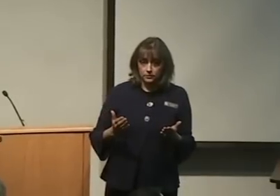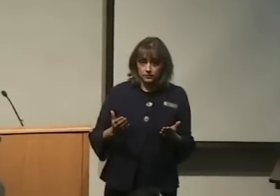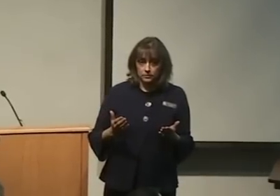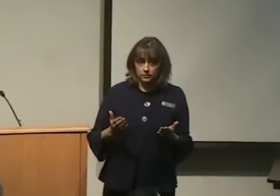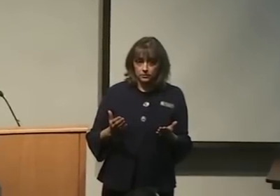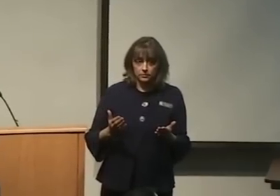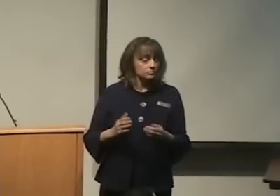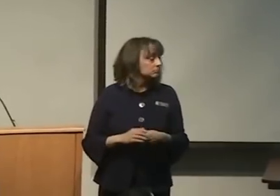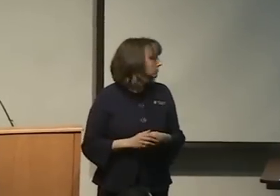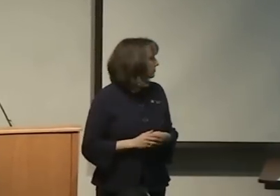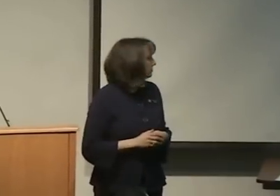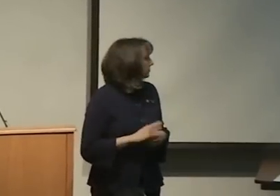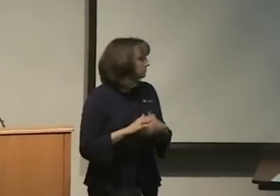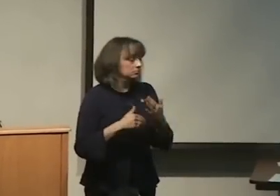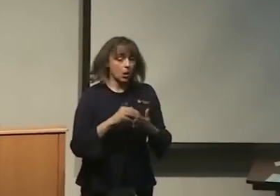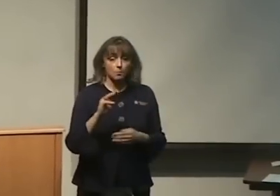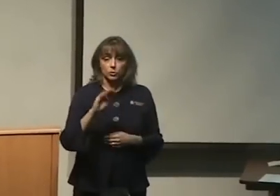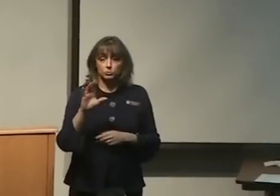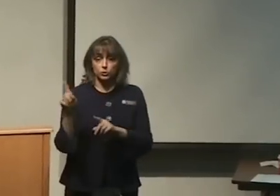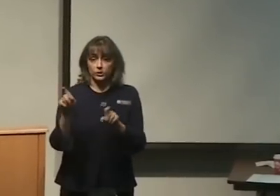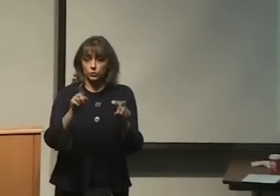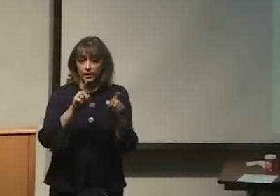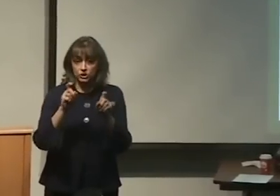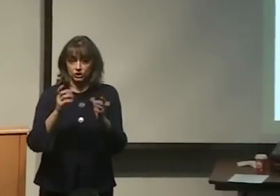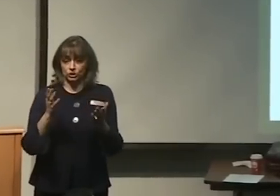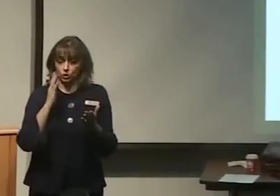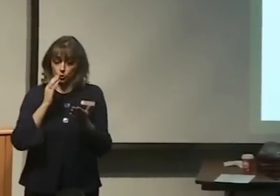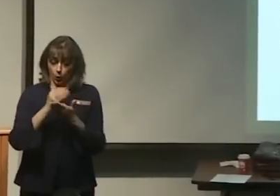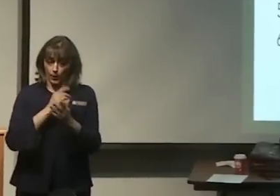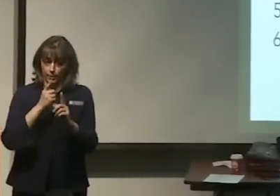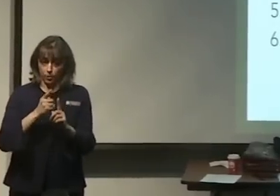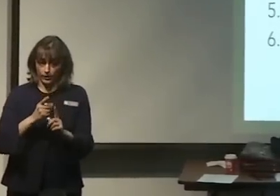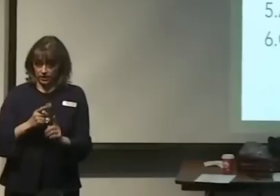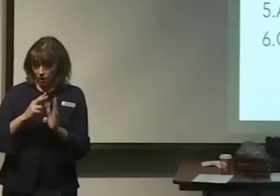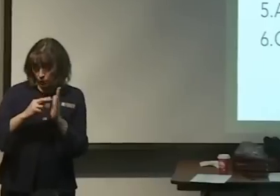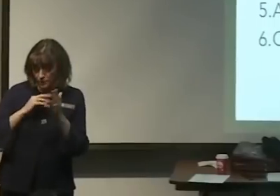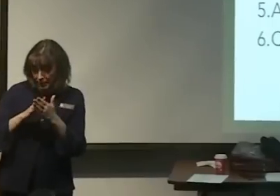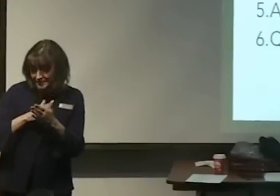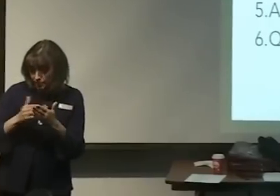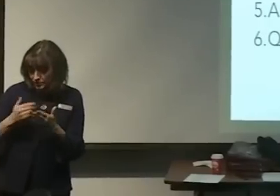and there's partial credit and there's all kinds of stuff. So, you better read my syllabus, read the learning outcomes and this is easy, right?